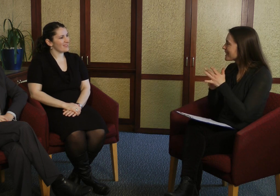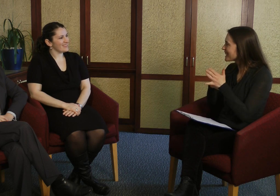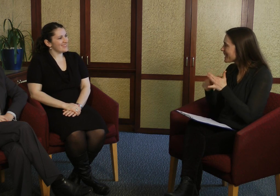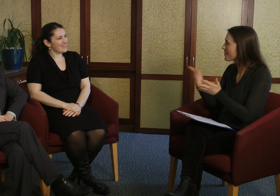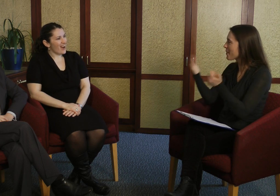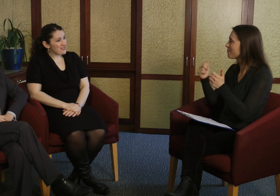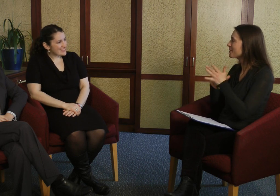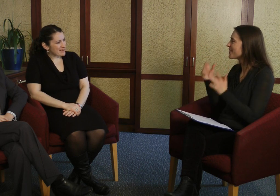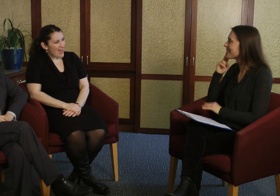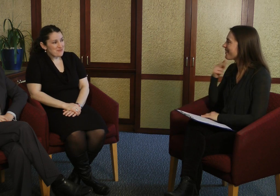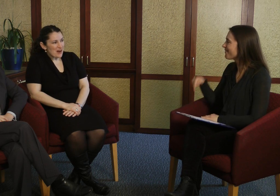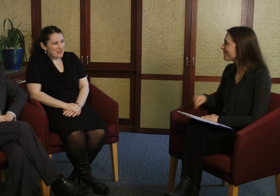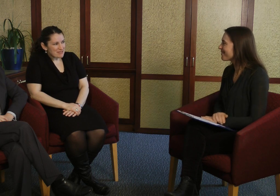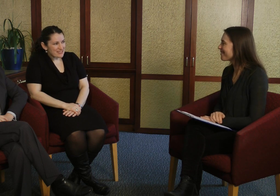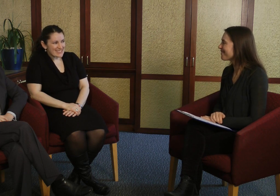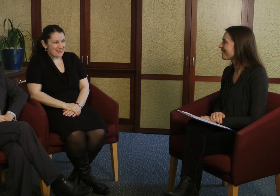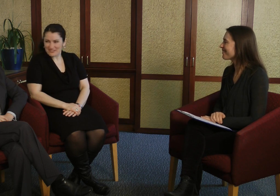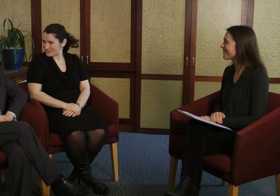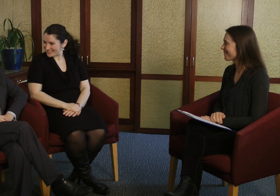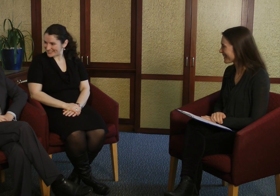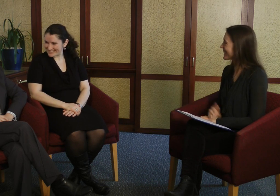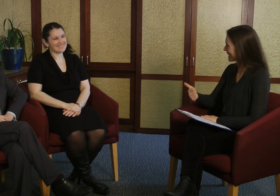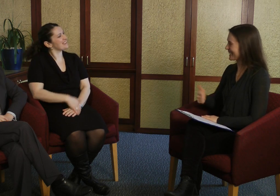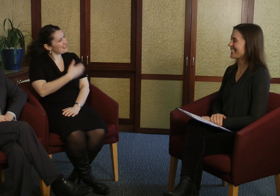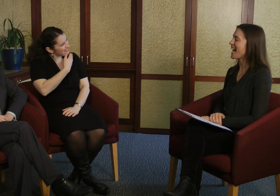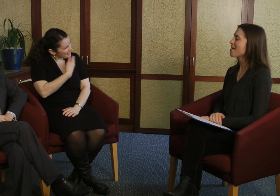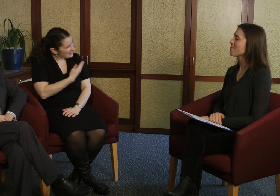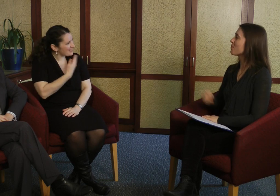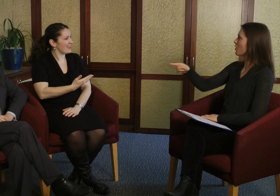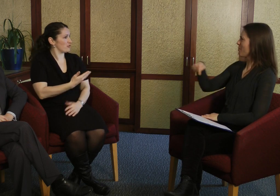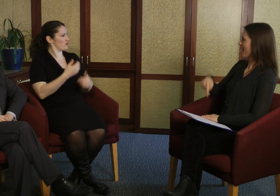Hi Christine and welcome to Vicdeaf. Chris: Thank you very much it's great to be here.